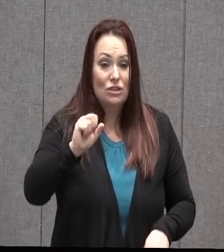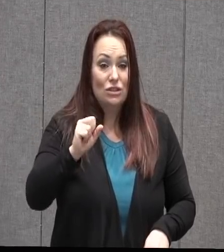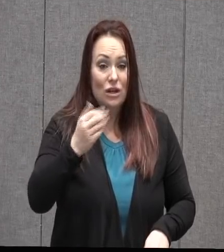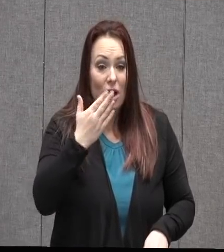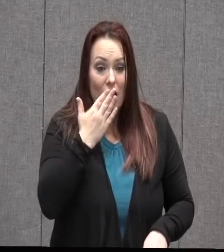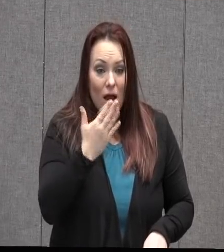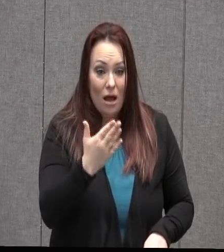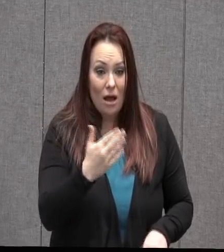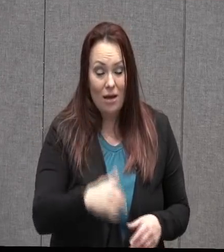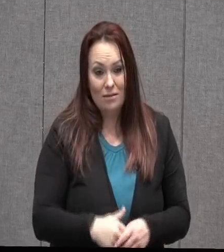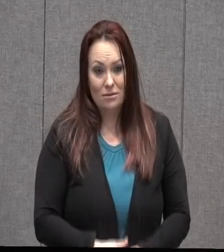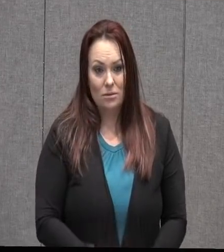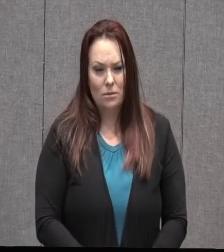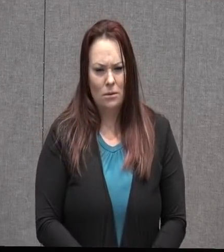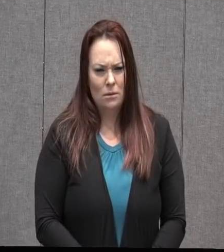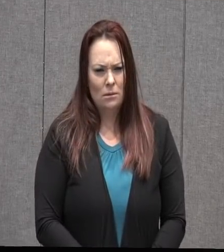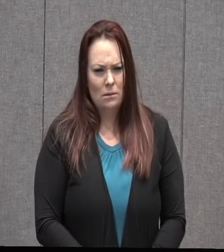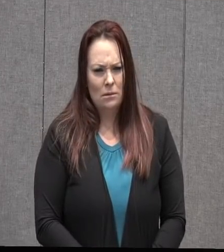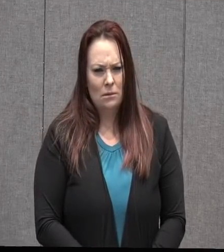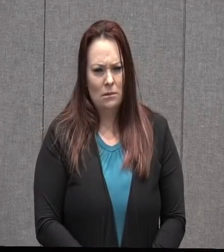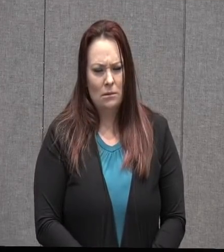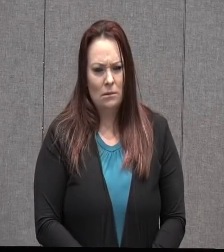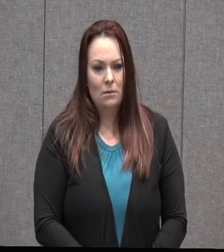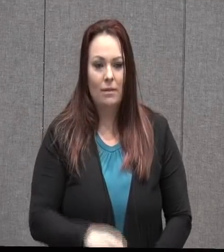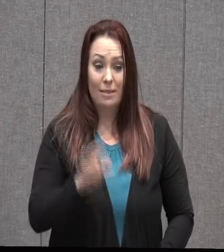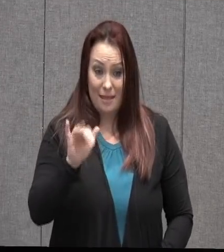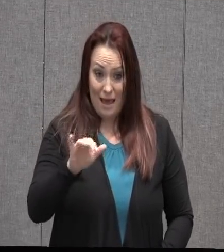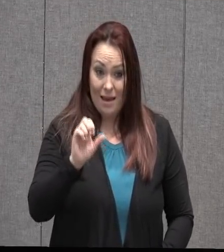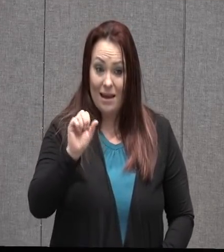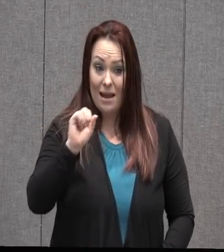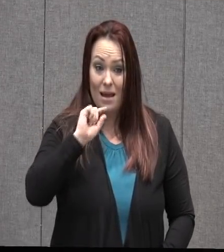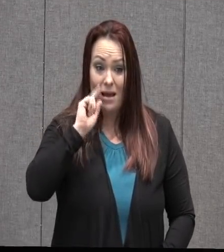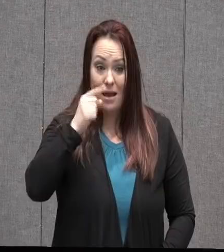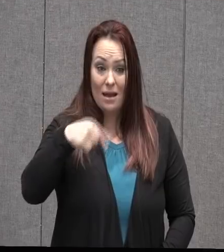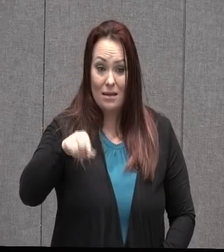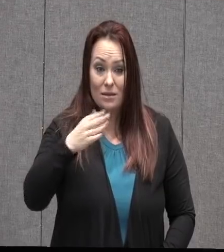Oh, that S-H sound is one sound.